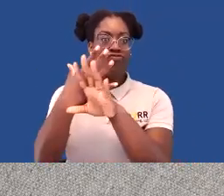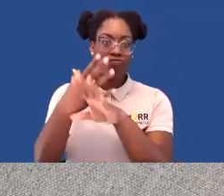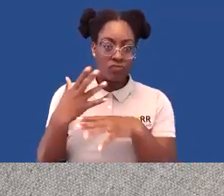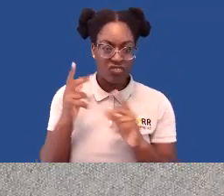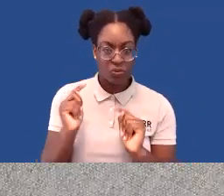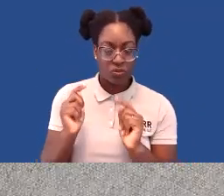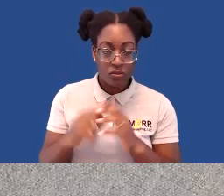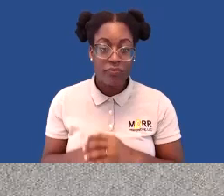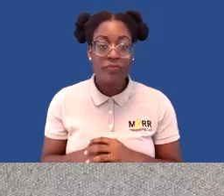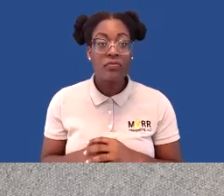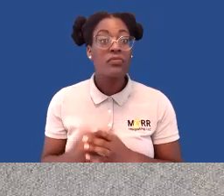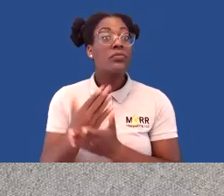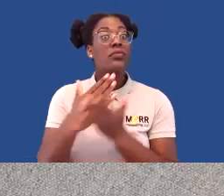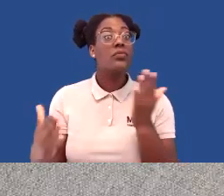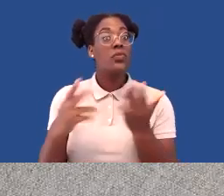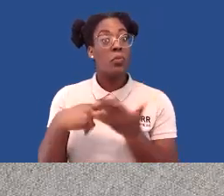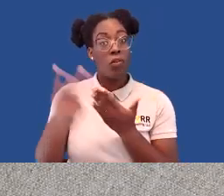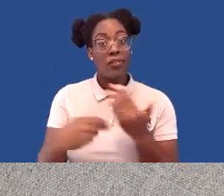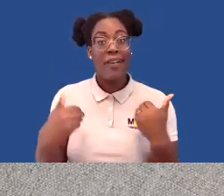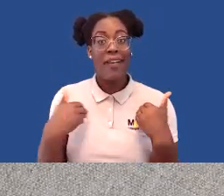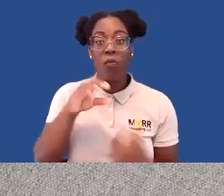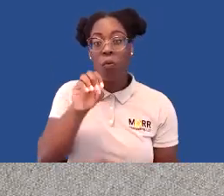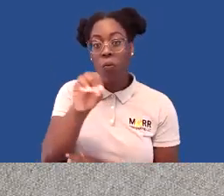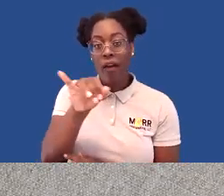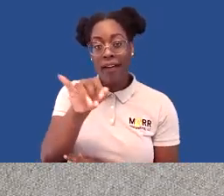or, you know, OIT departments to help them transition.